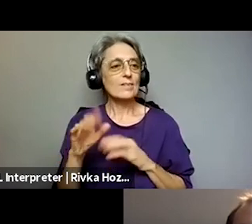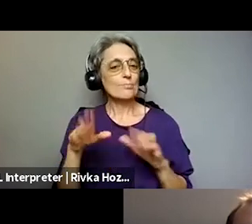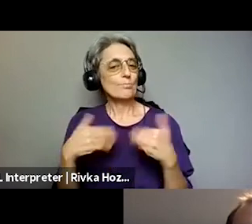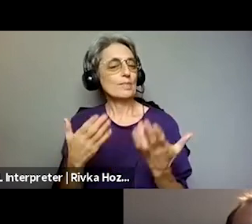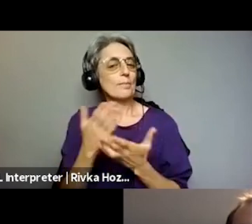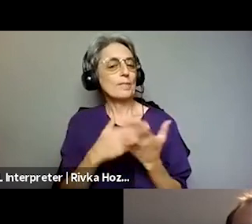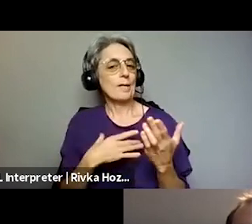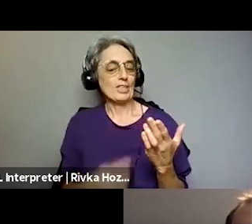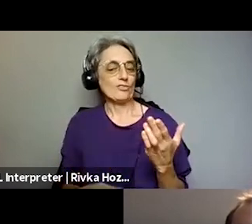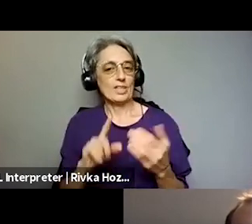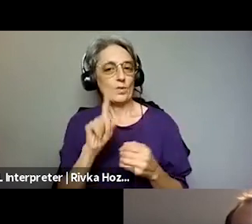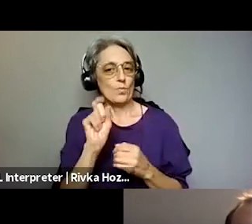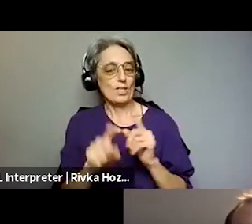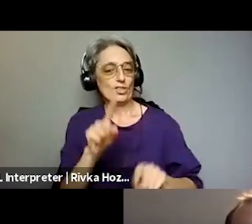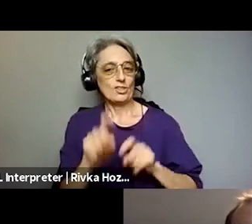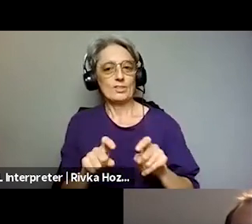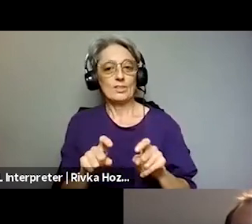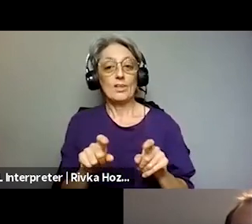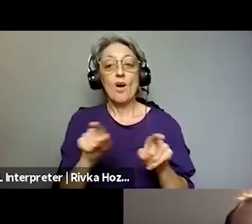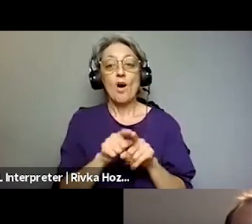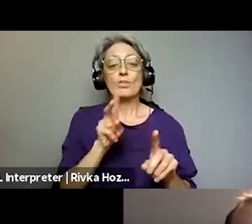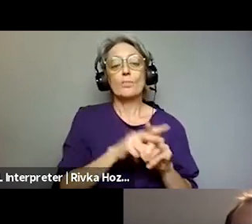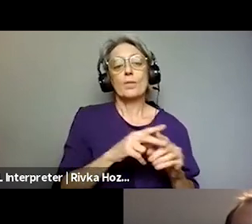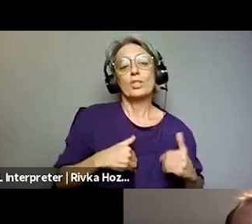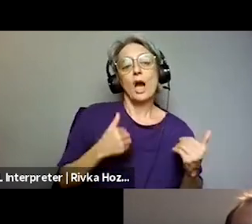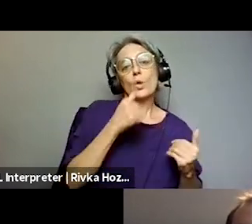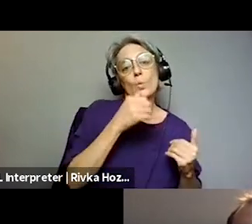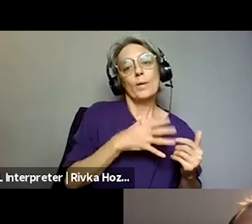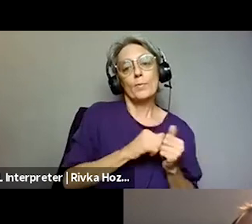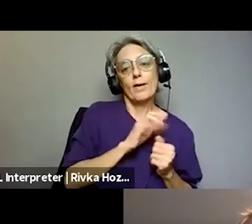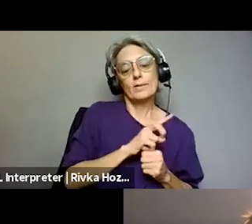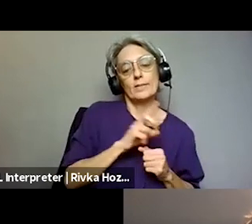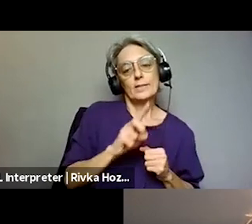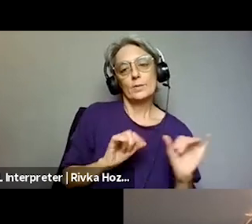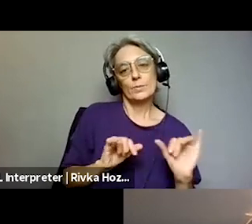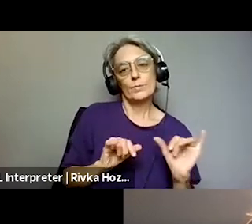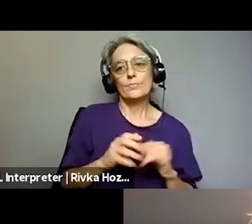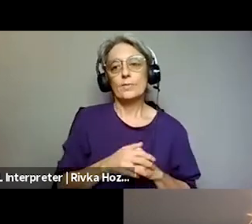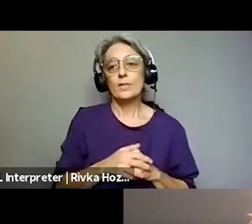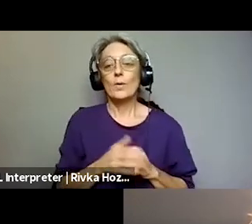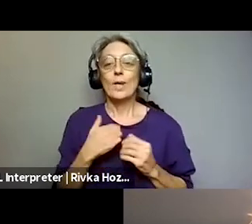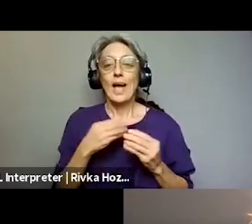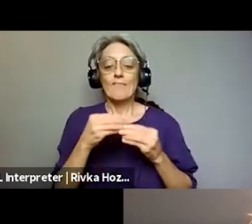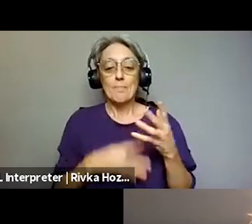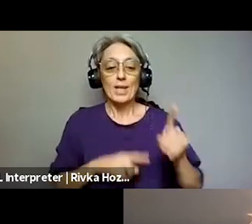for younger women with intellectual disabilities. So more questions than answers, but definitely